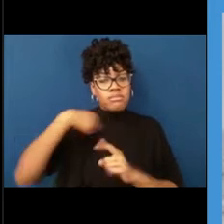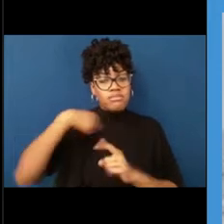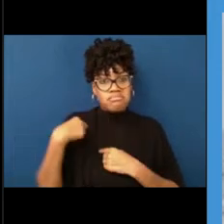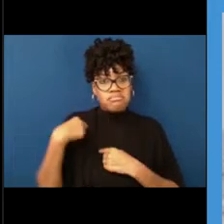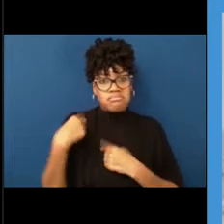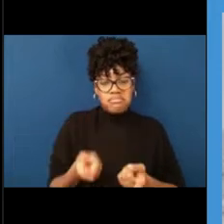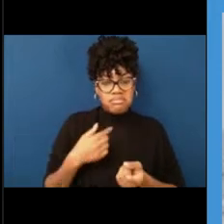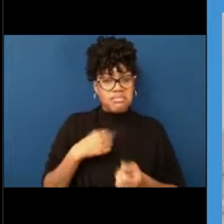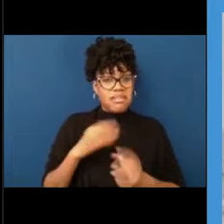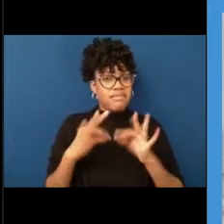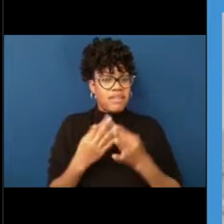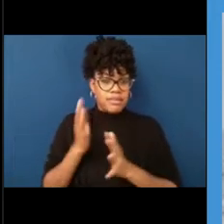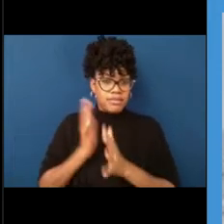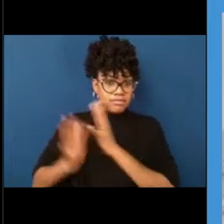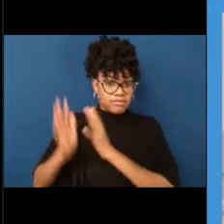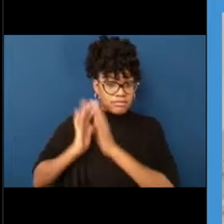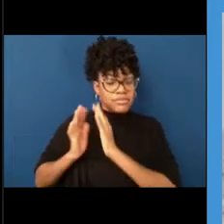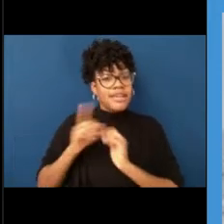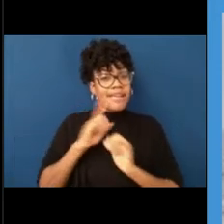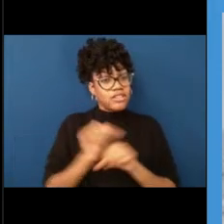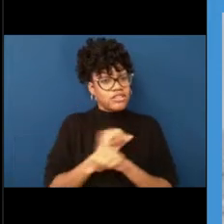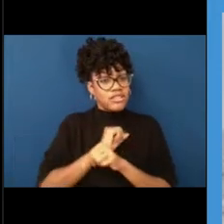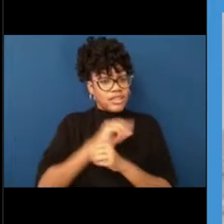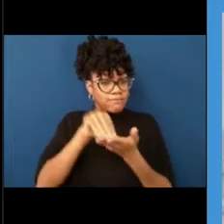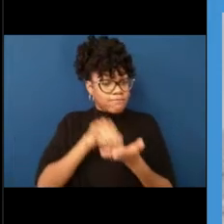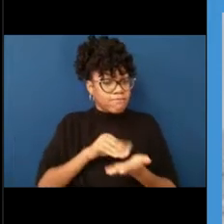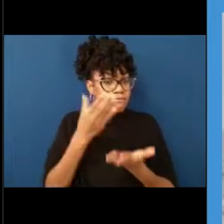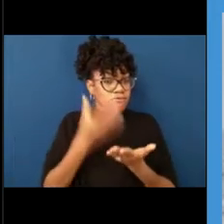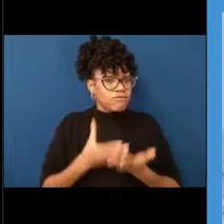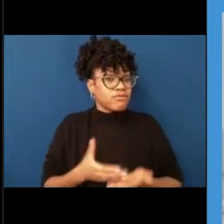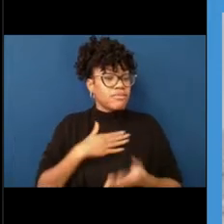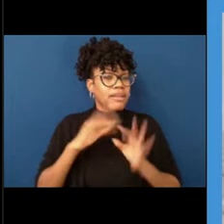who documented Hawaiian history, Hawaiian oral traditions,